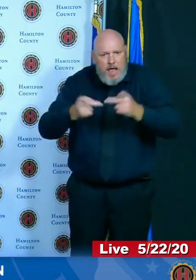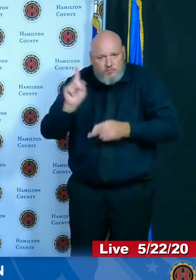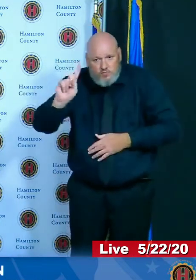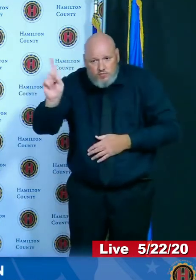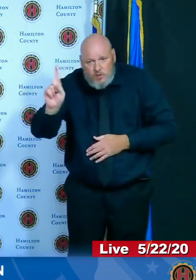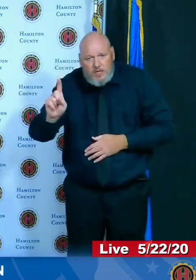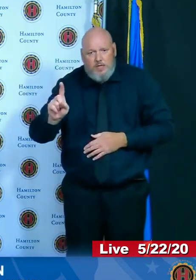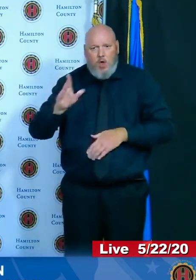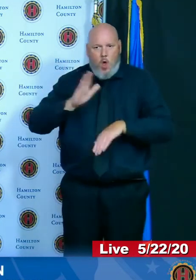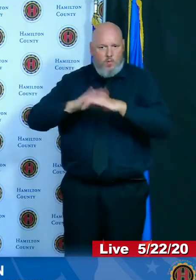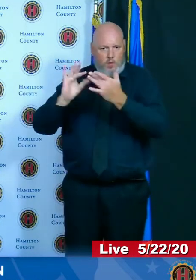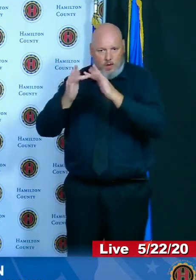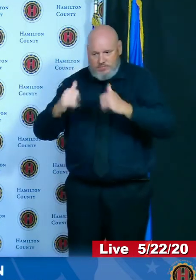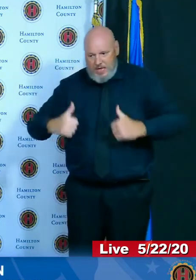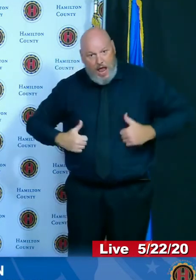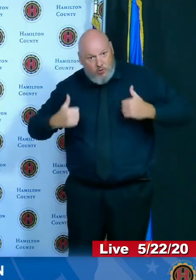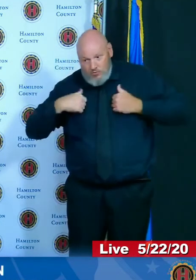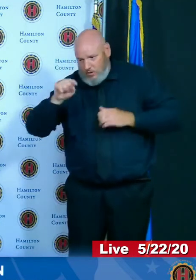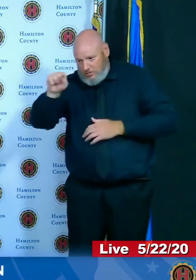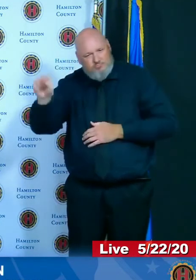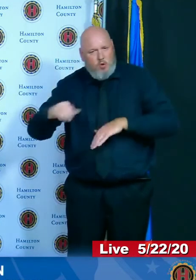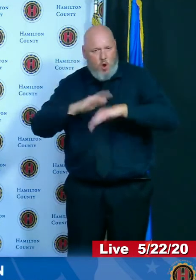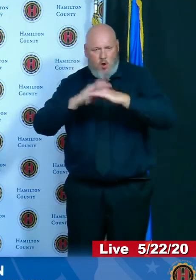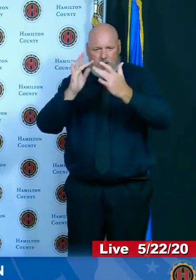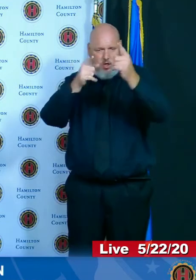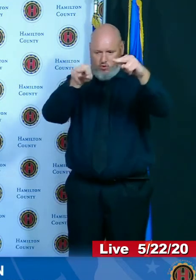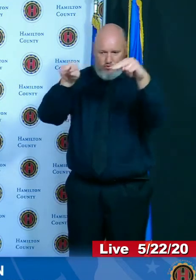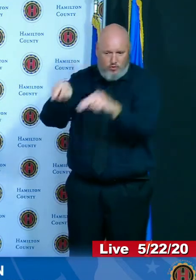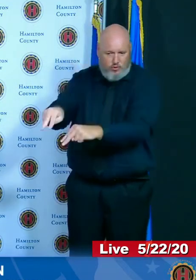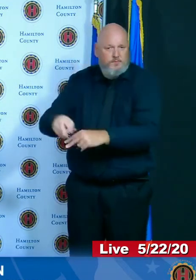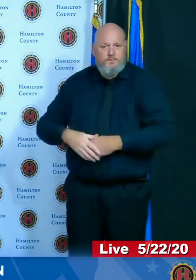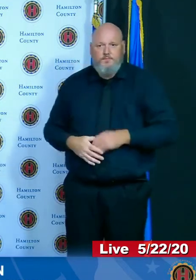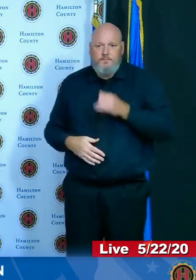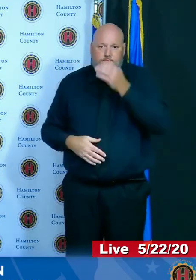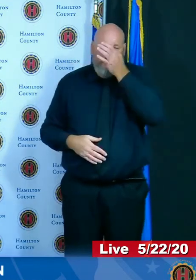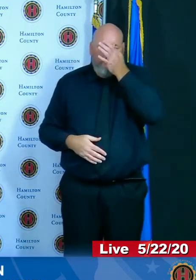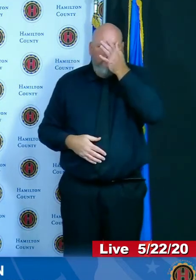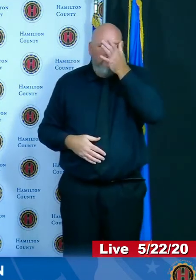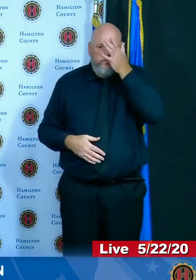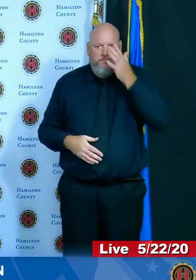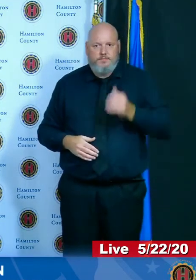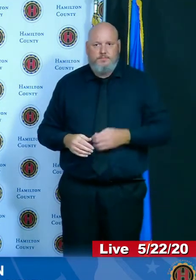give us new information and it's a great resource to use with that I'll turn it